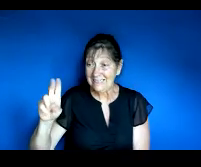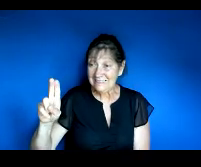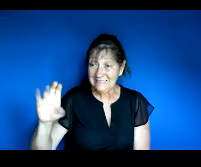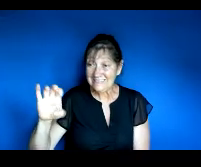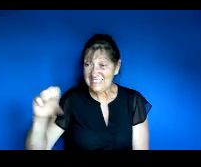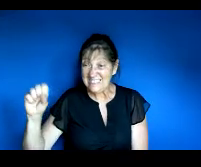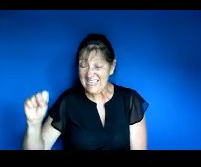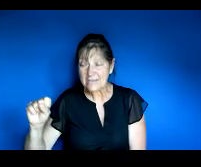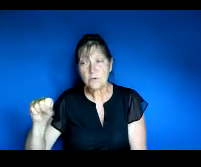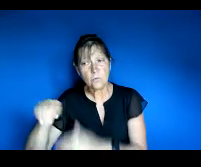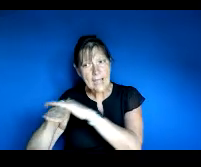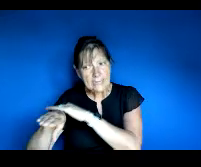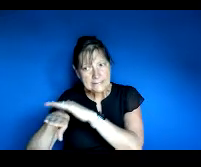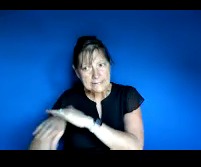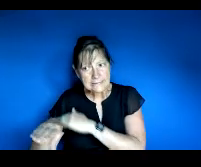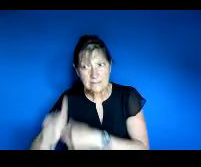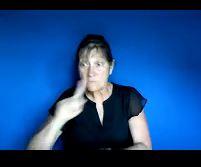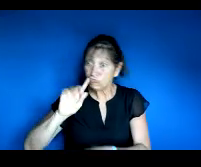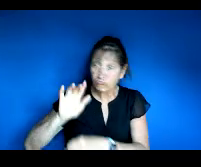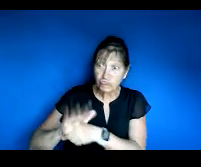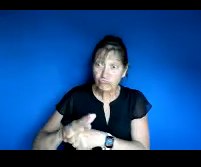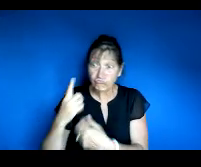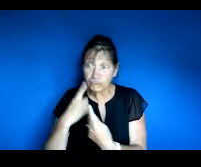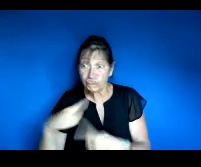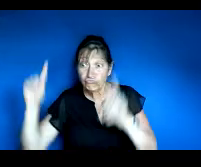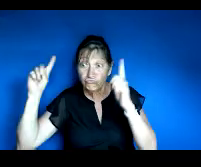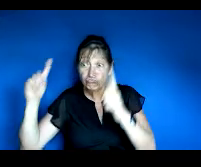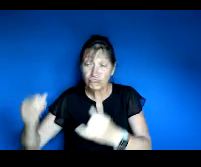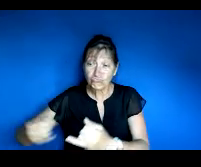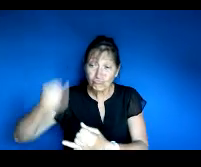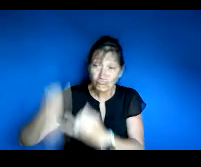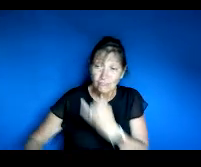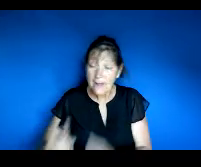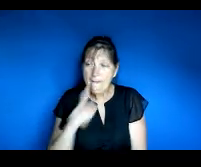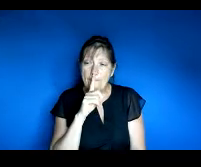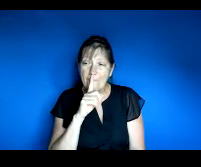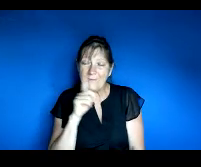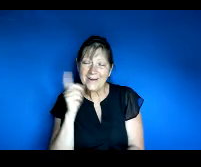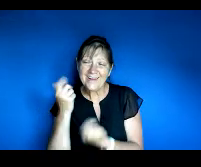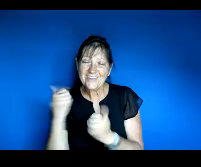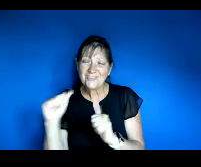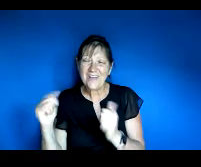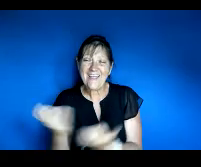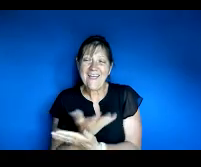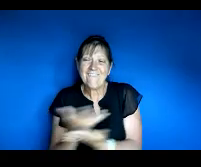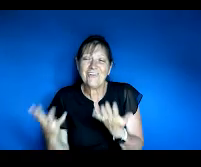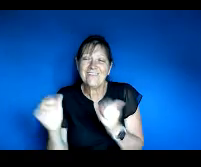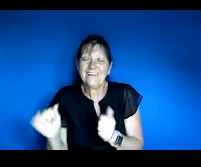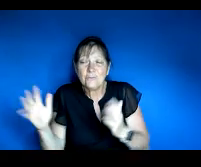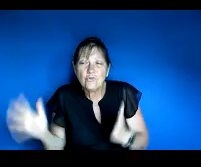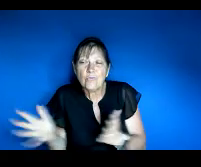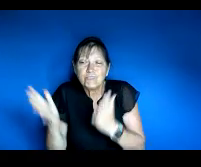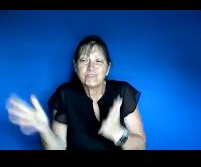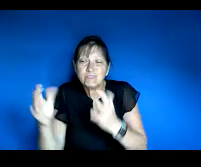So no guarantee that you'll get to the end of the road, but we're gonna do everything we can to create the opportunity for you to get there.